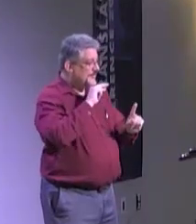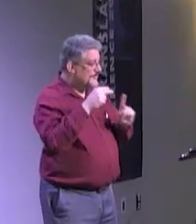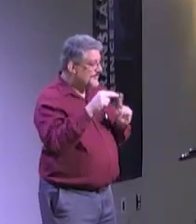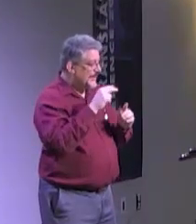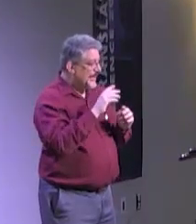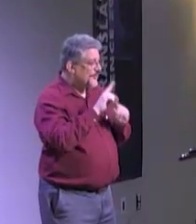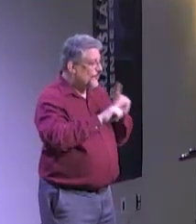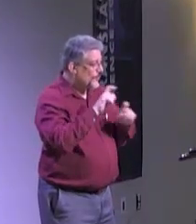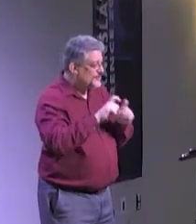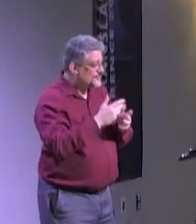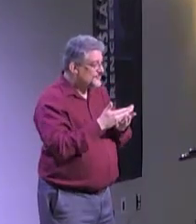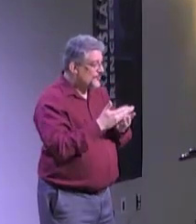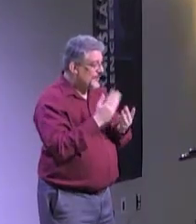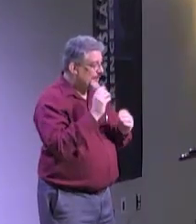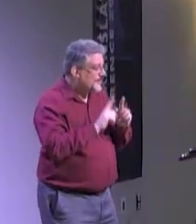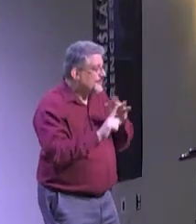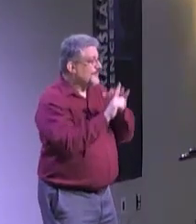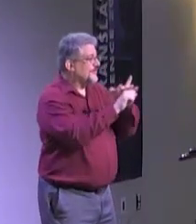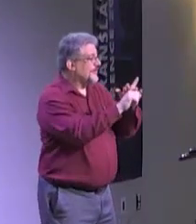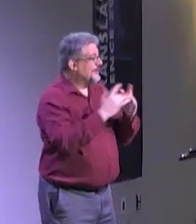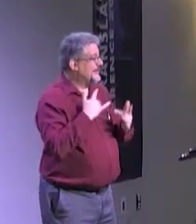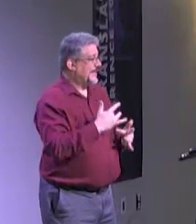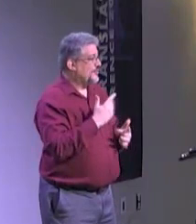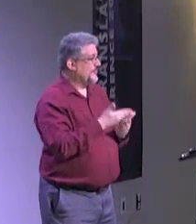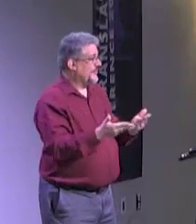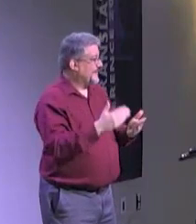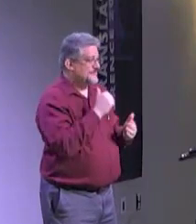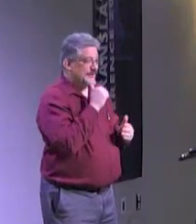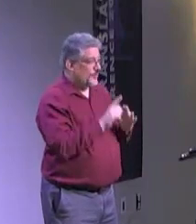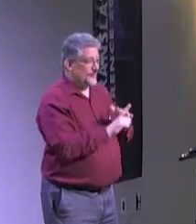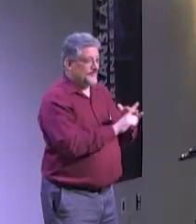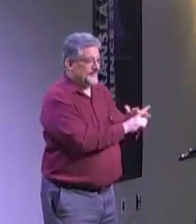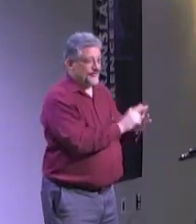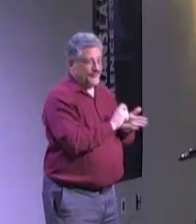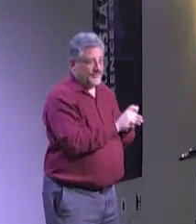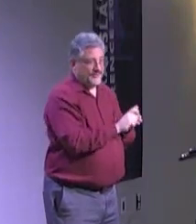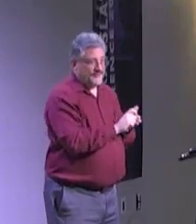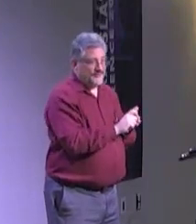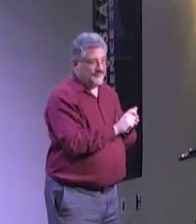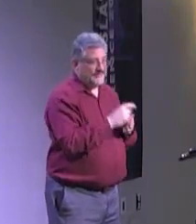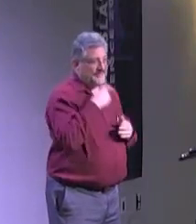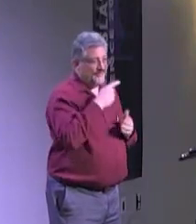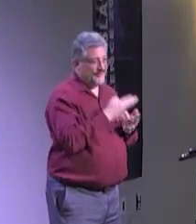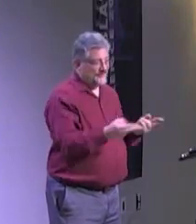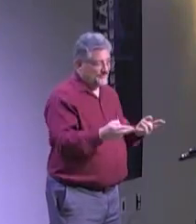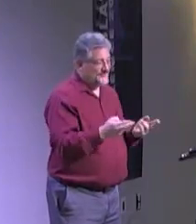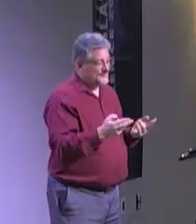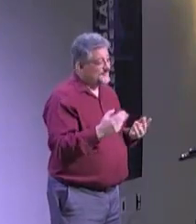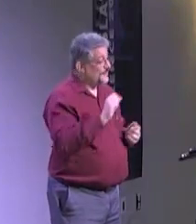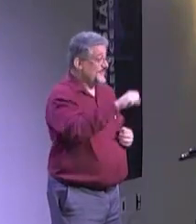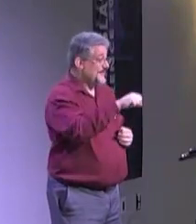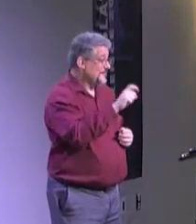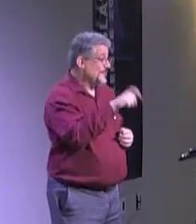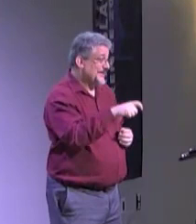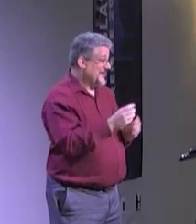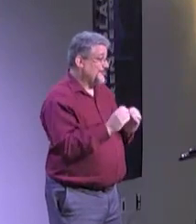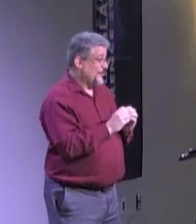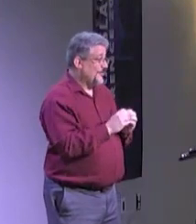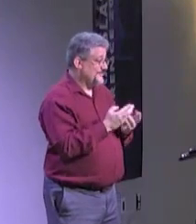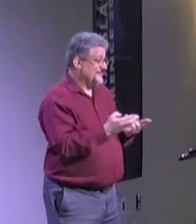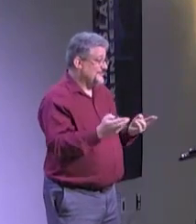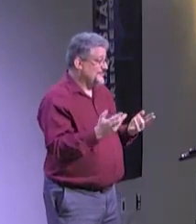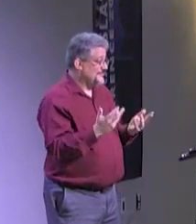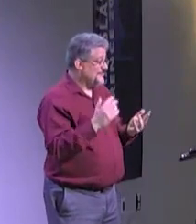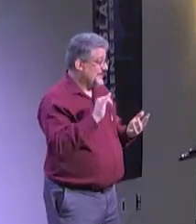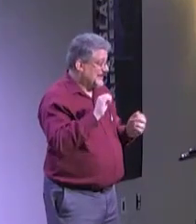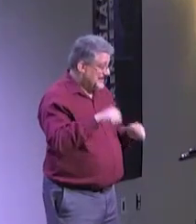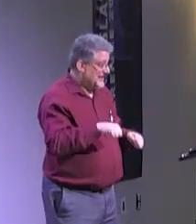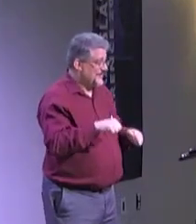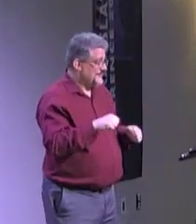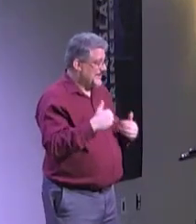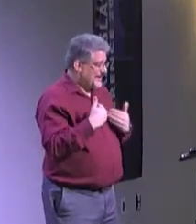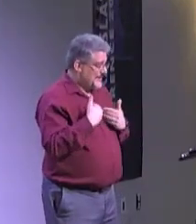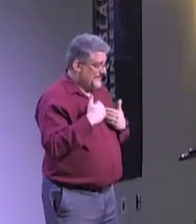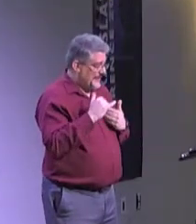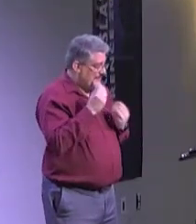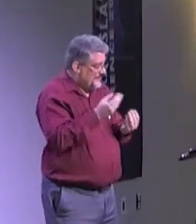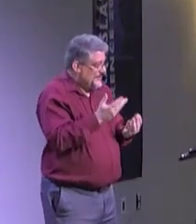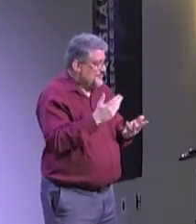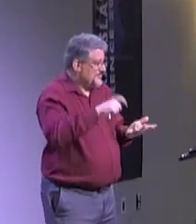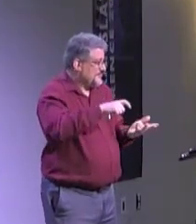In terms of what sorts of content. What sorts of things are coming up in sign language Bible translations that aren't as germane maybe to spoken language or written translations.